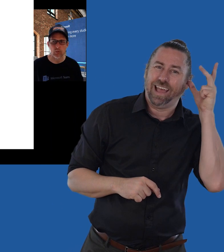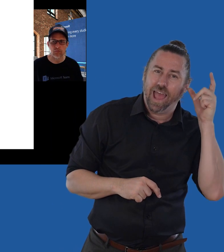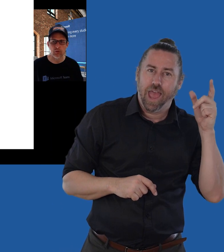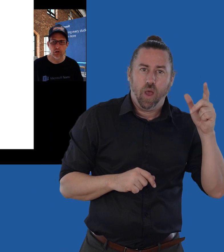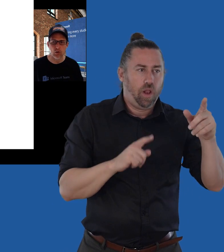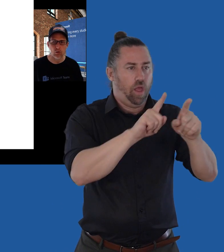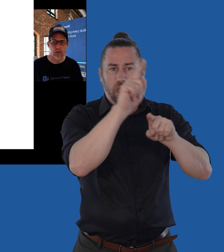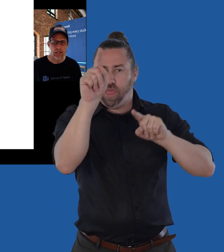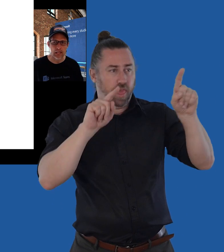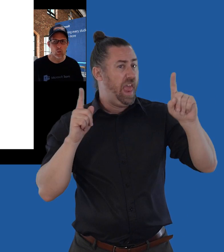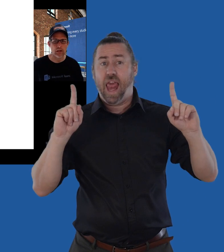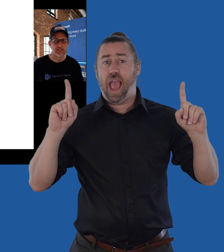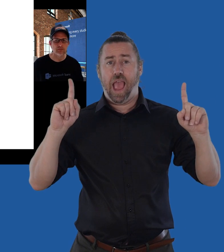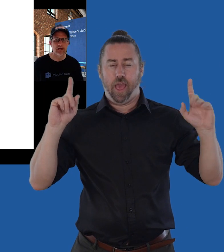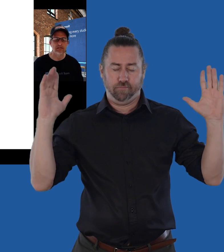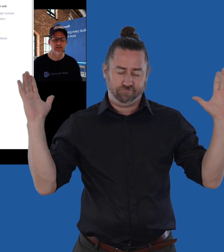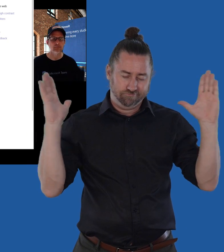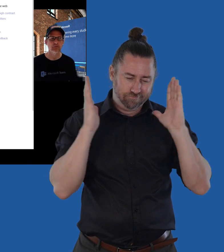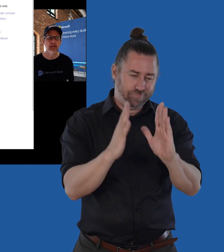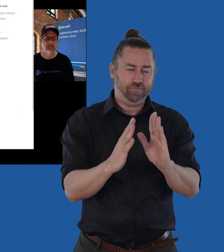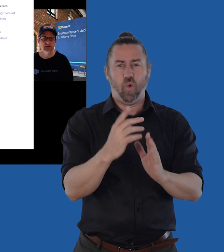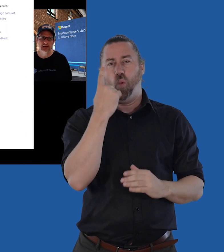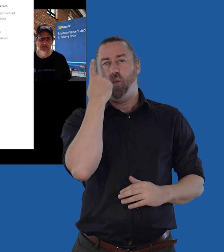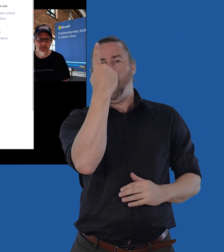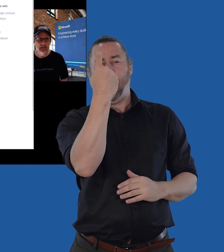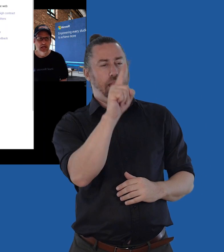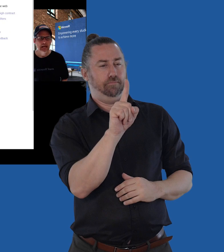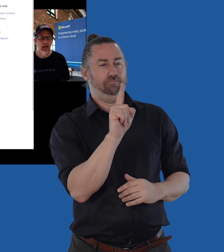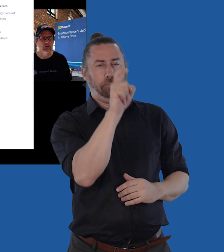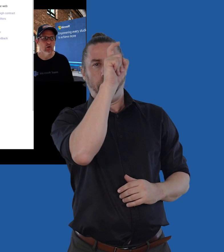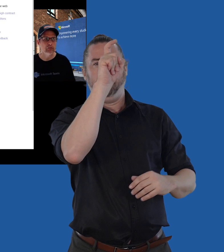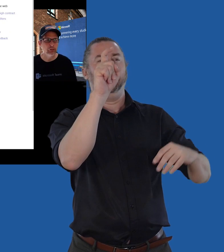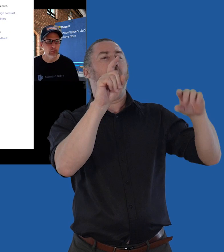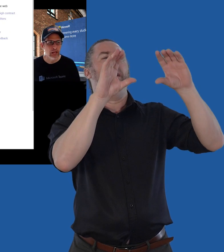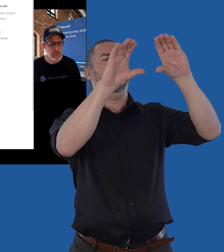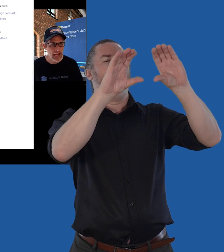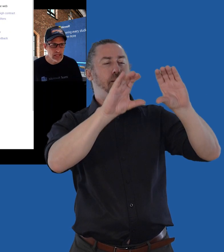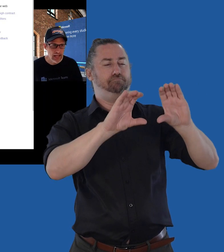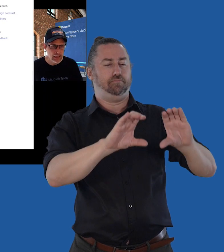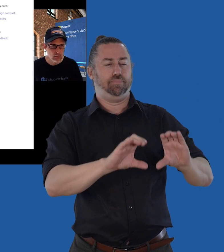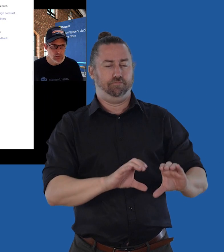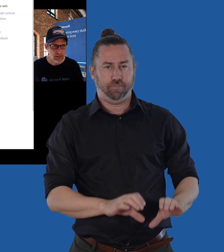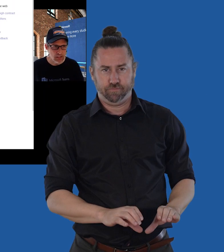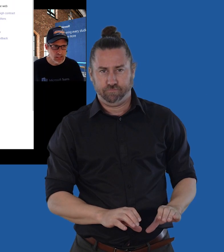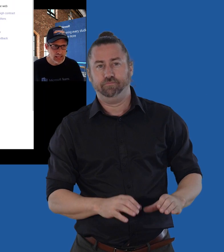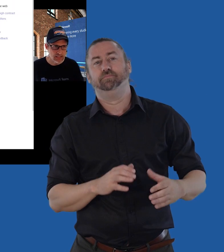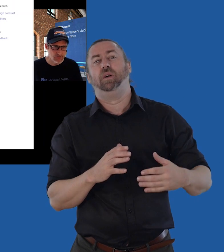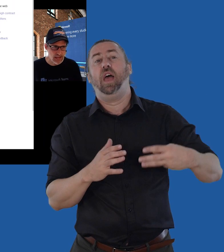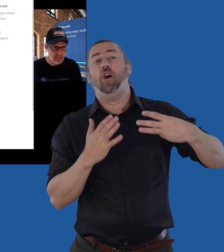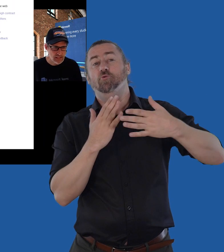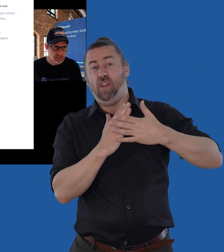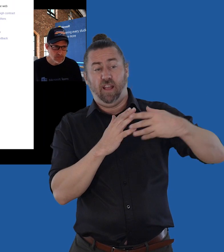but we've put it all in the one space, Ease of Access. Now, we've got three main categories within Ease of Access.